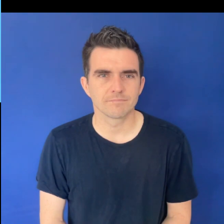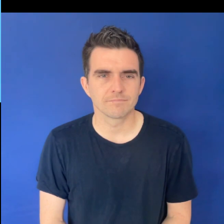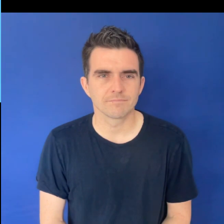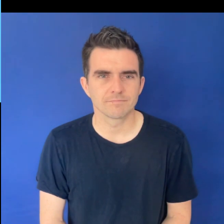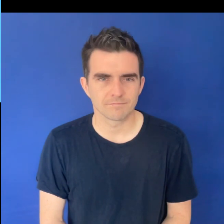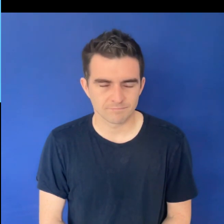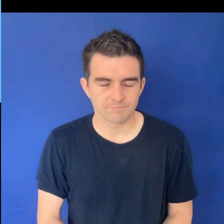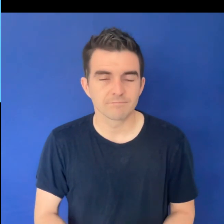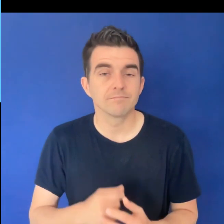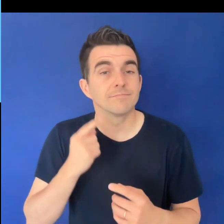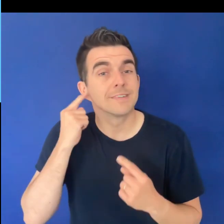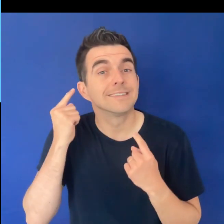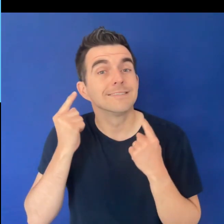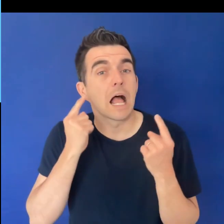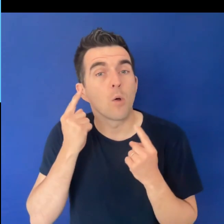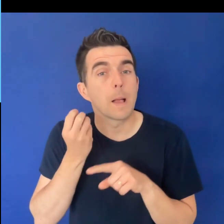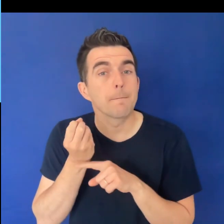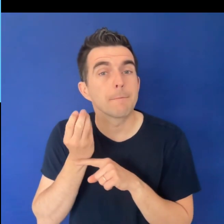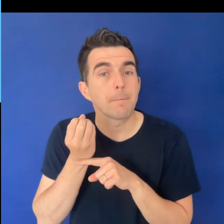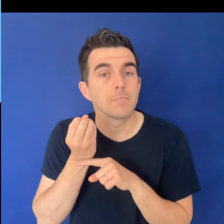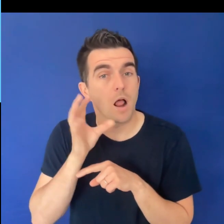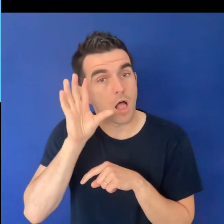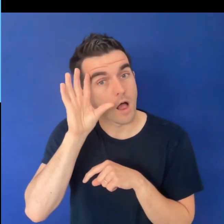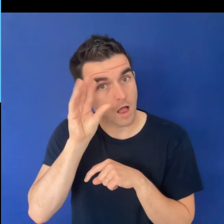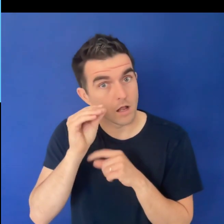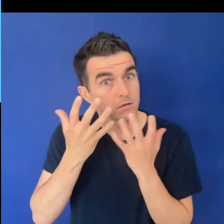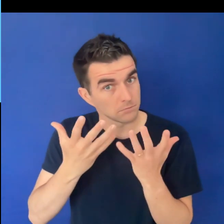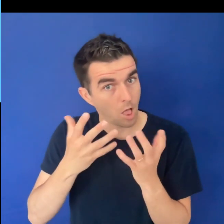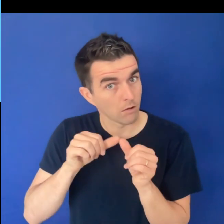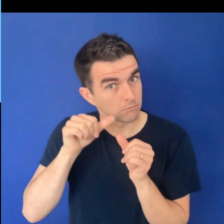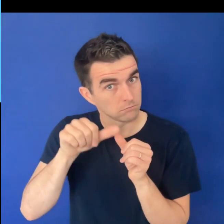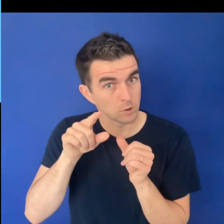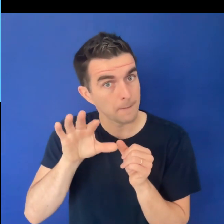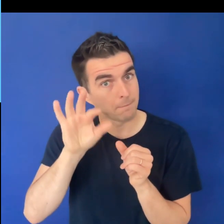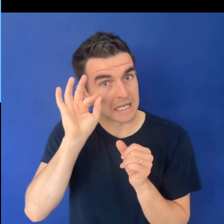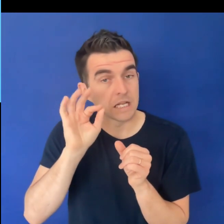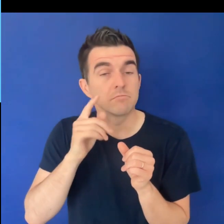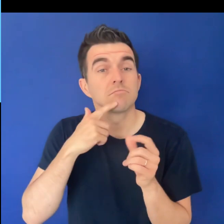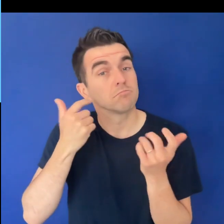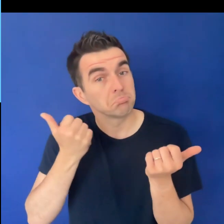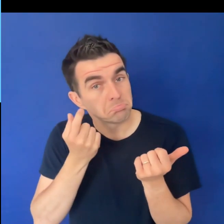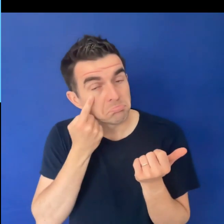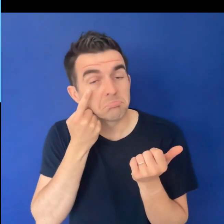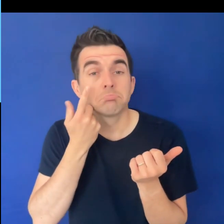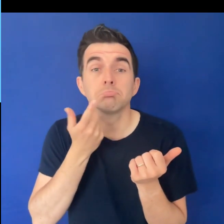The beeping sound lets players know that it's time to make a choice. Alright, let's see, what do we pick here...?